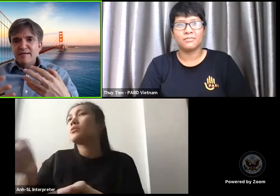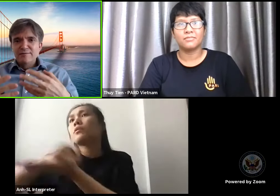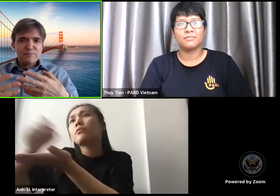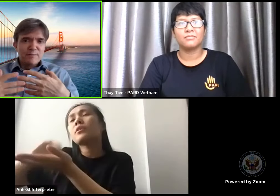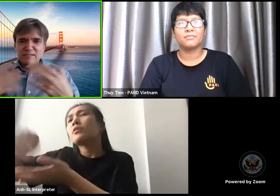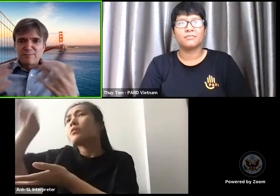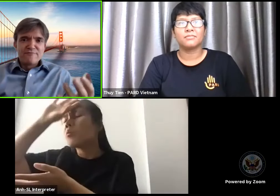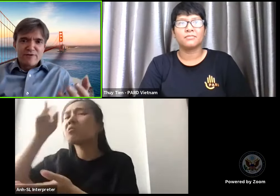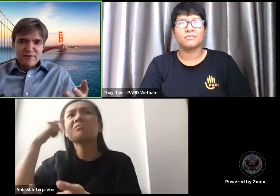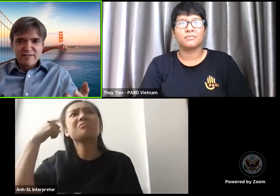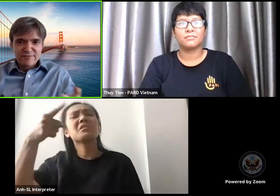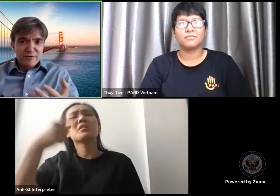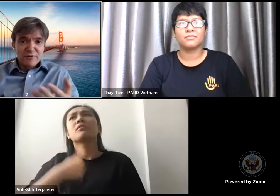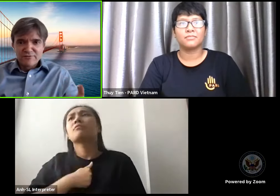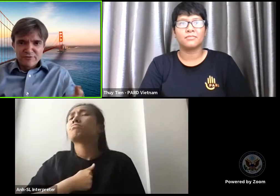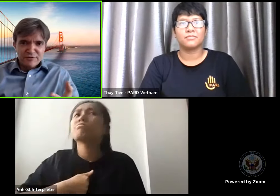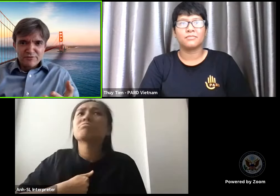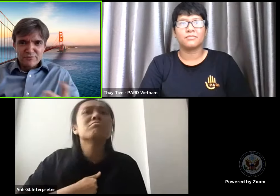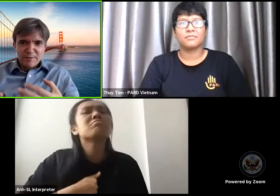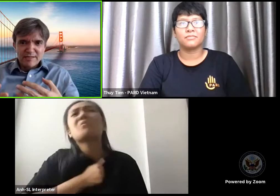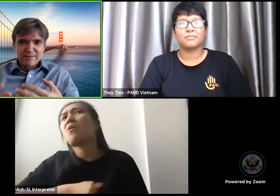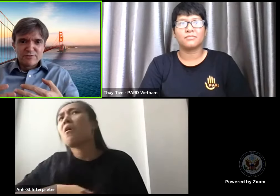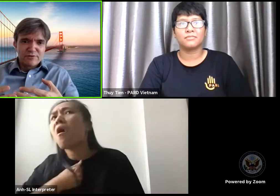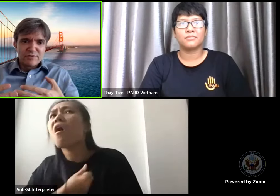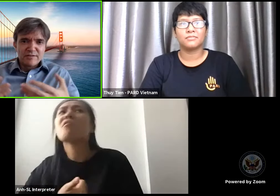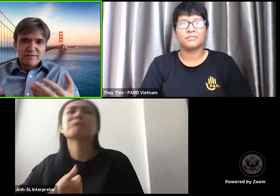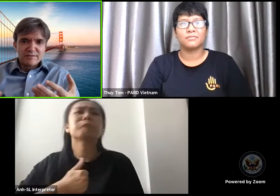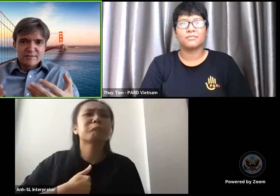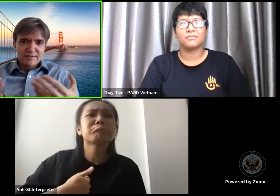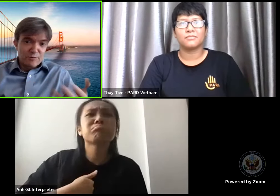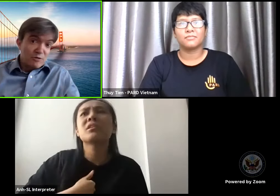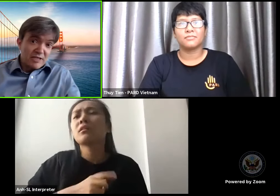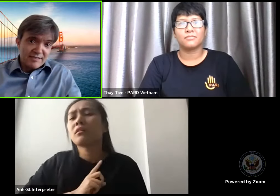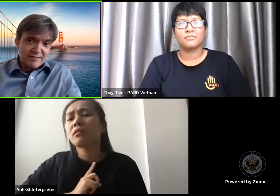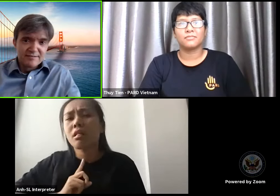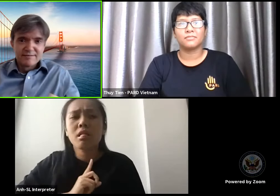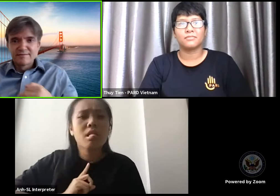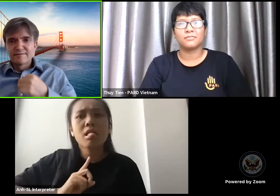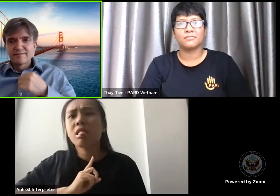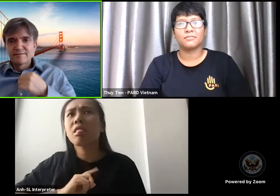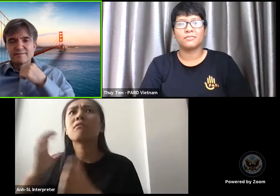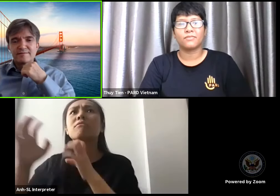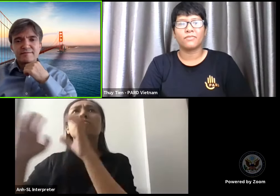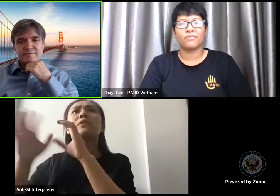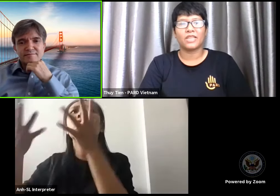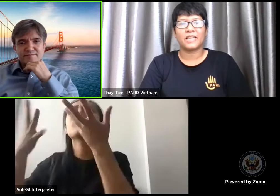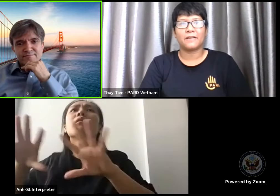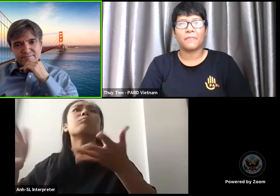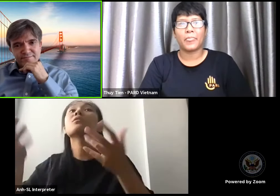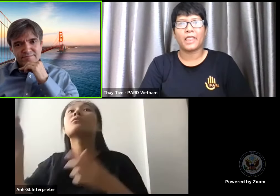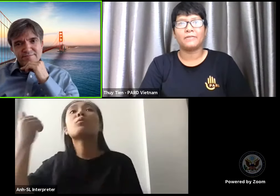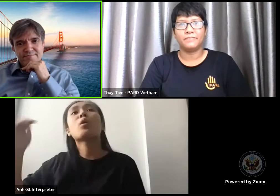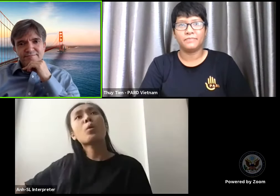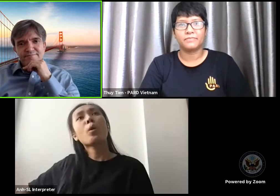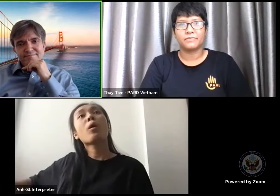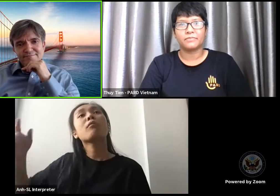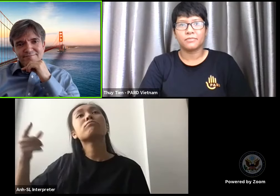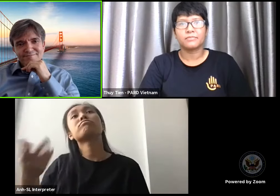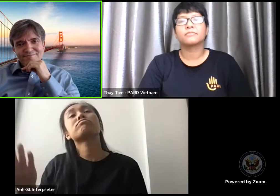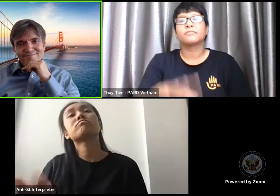it must have been very difficult for you because you couldn't communicate.